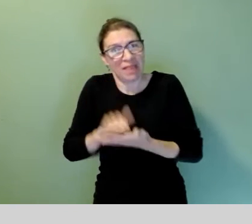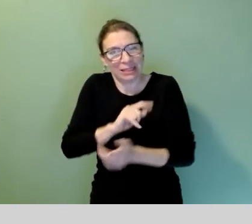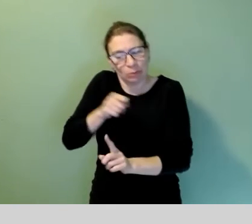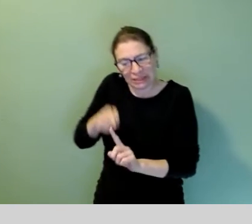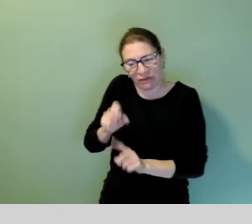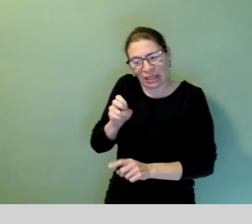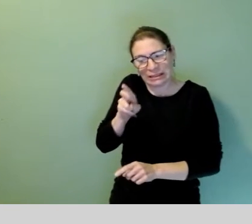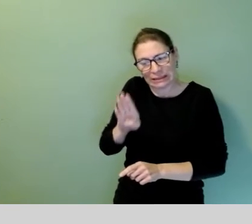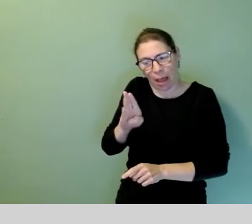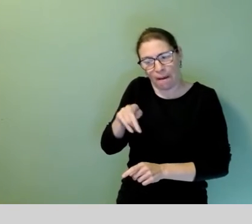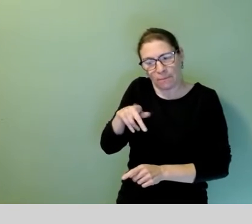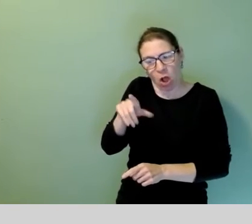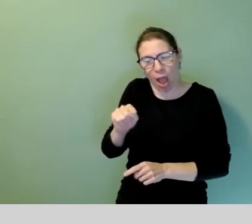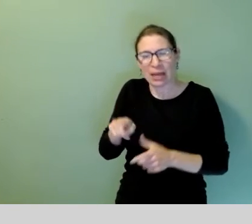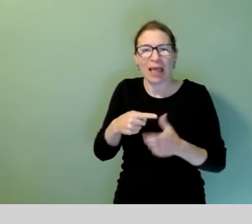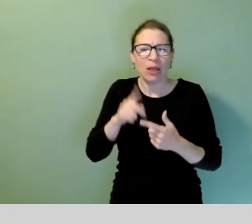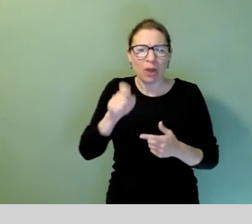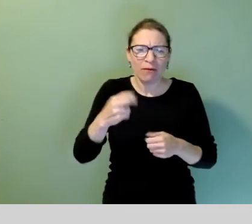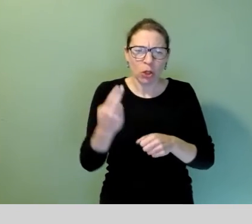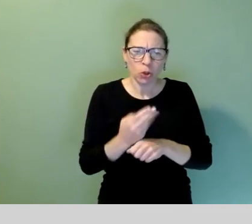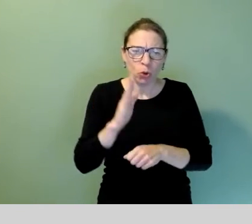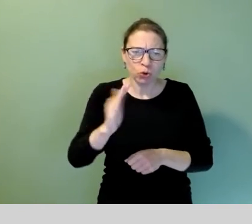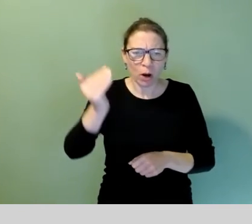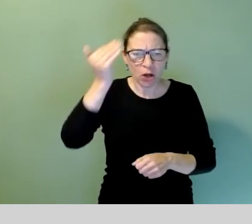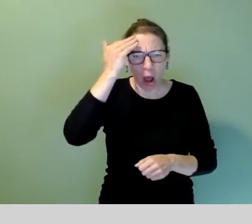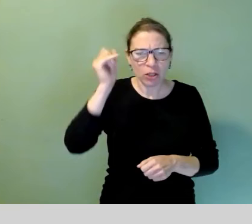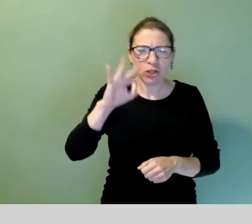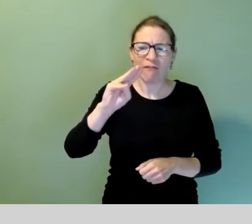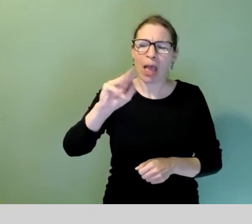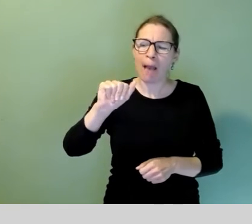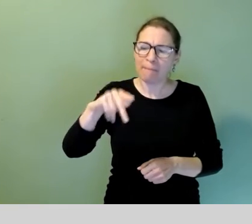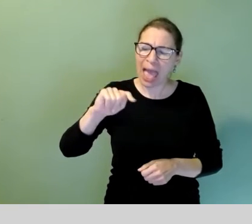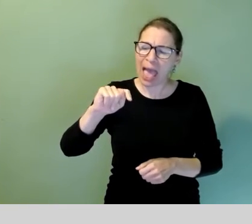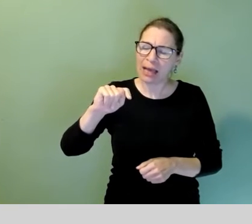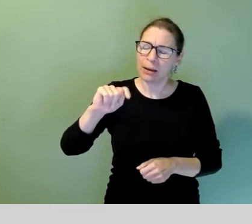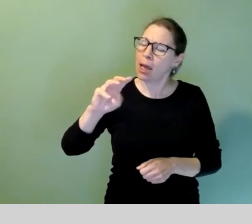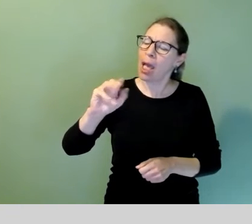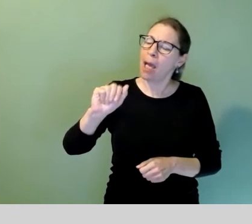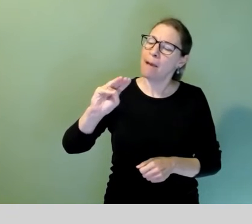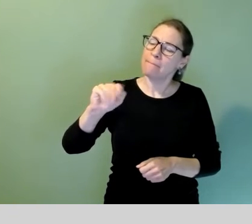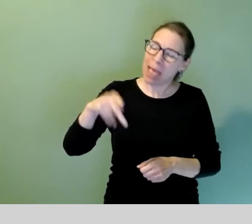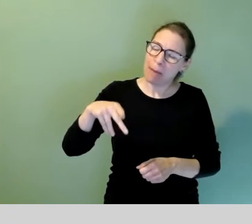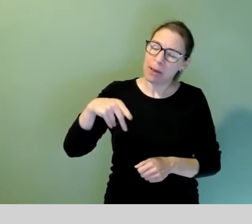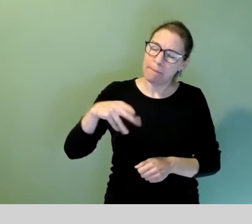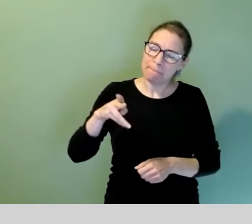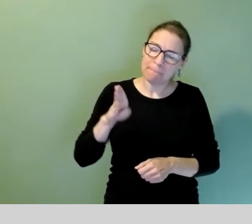So then you can use all your knowledge of my project to customize it and adapt it to your needs. Let's look at the quick example.